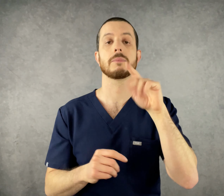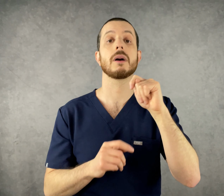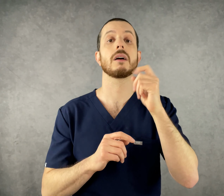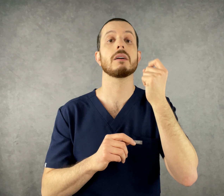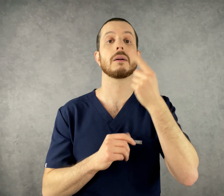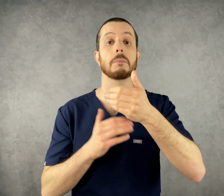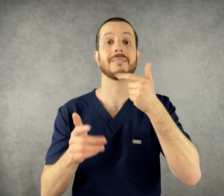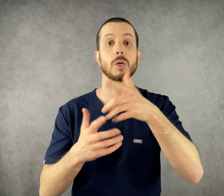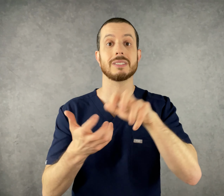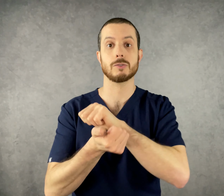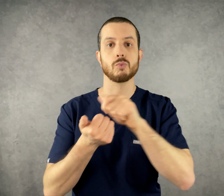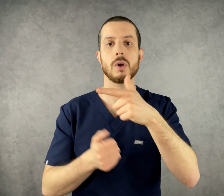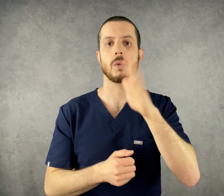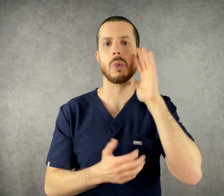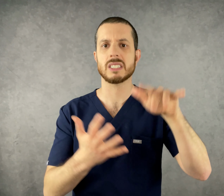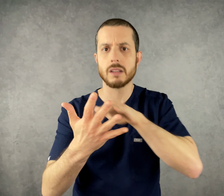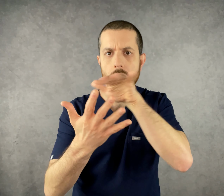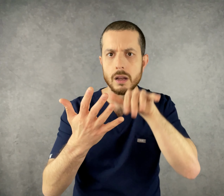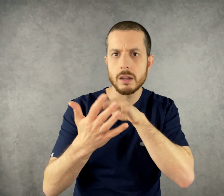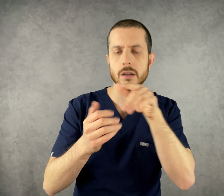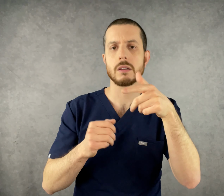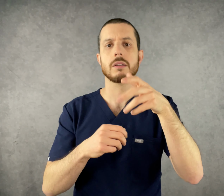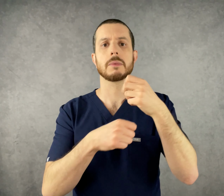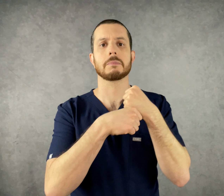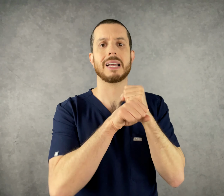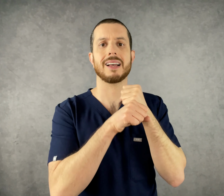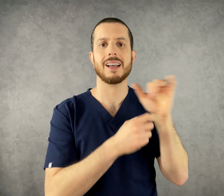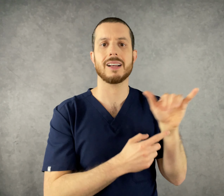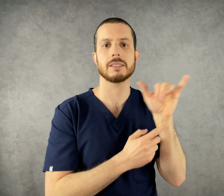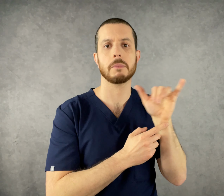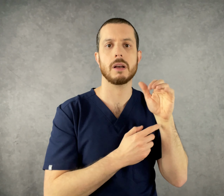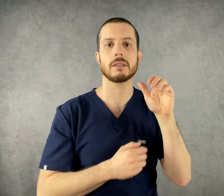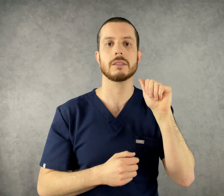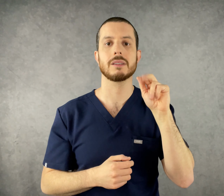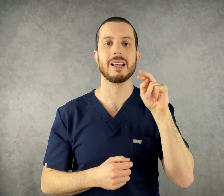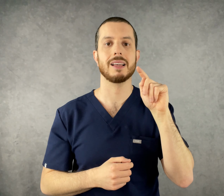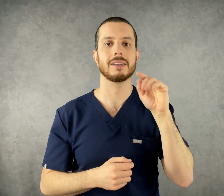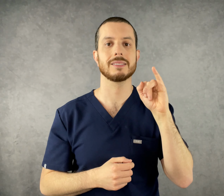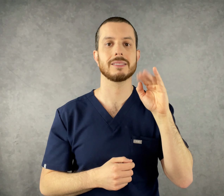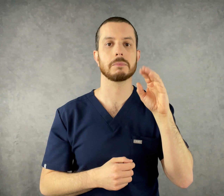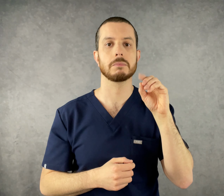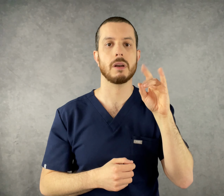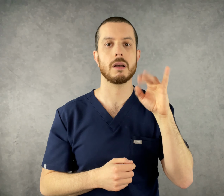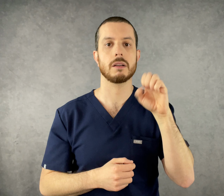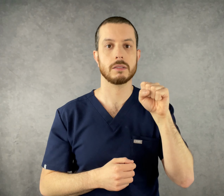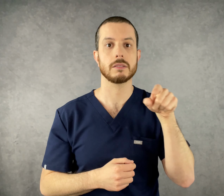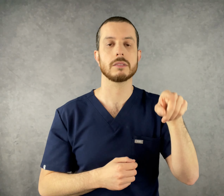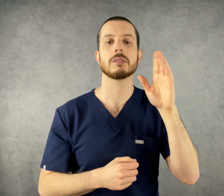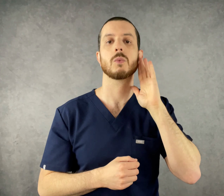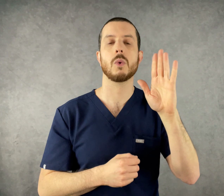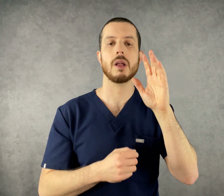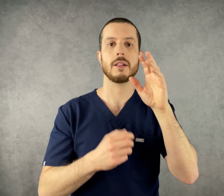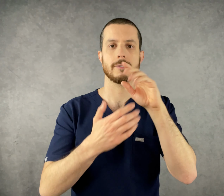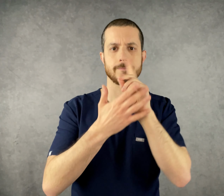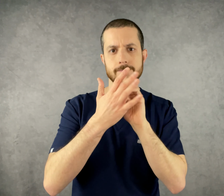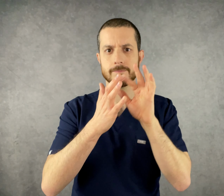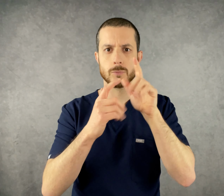but before it is completely destroyed it will be studied and antibodies will be generated and custom-designed